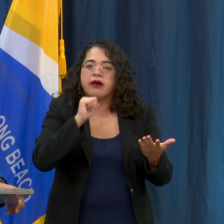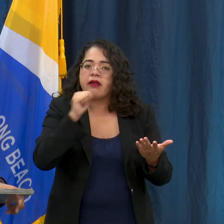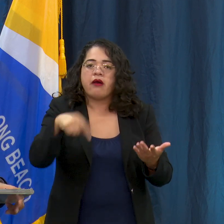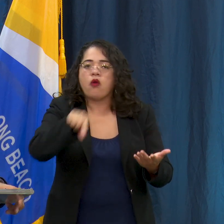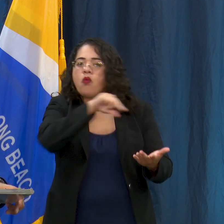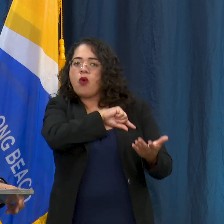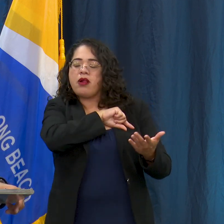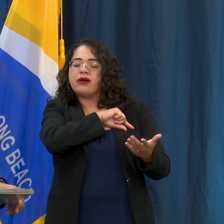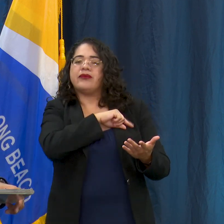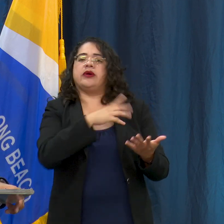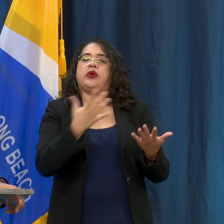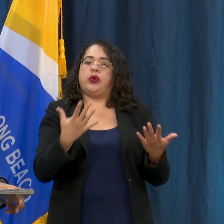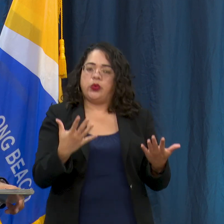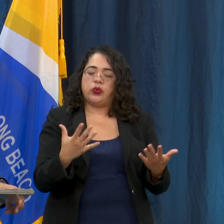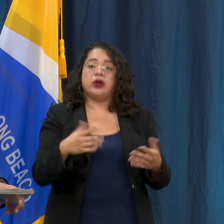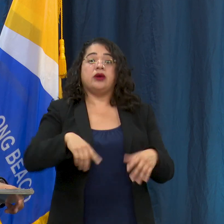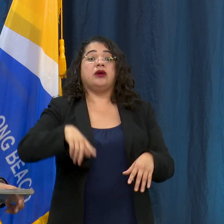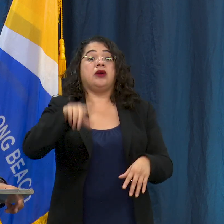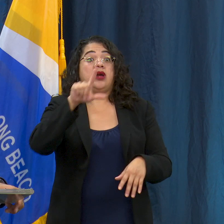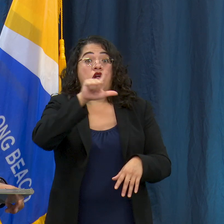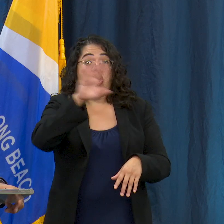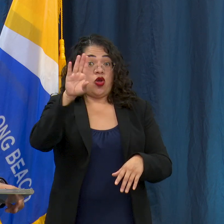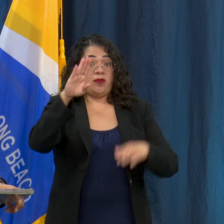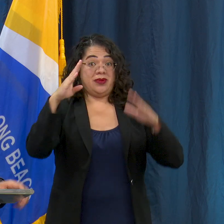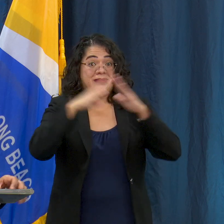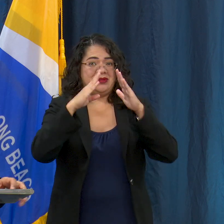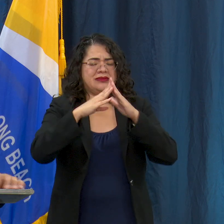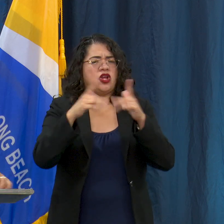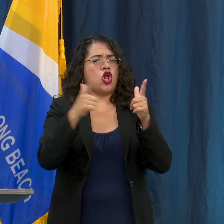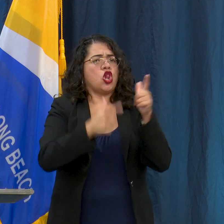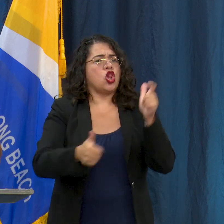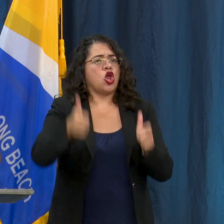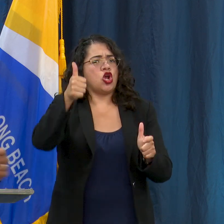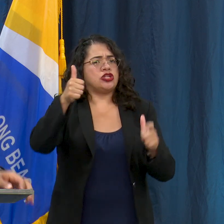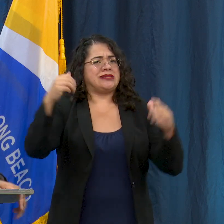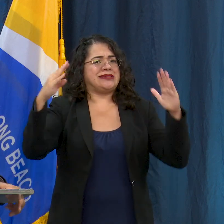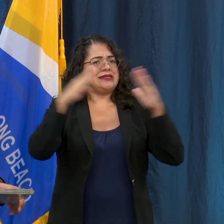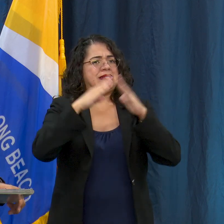Long Beach is the largest city in the state to receive direct Cares Act